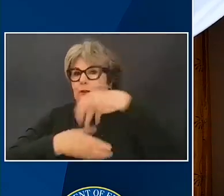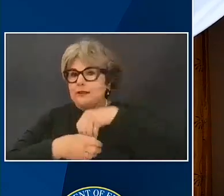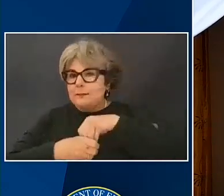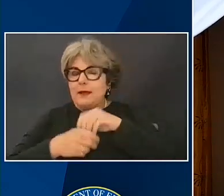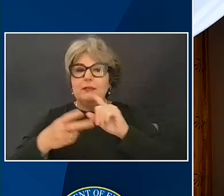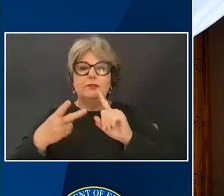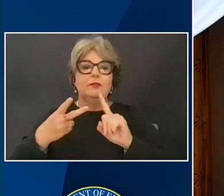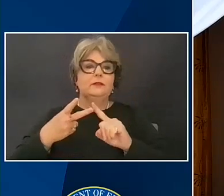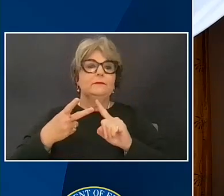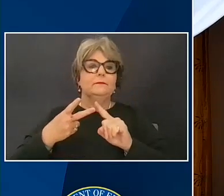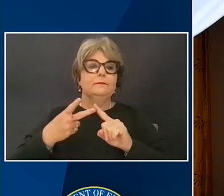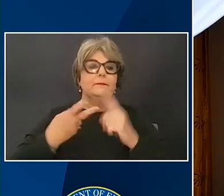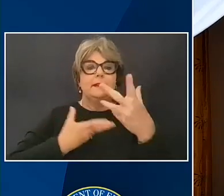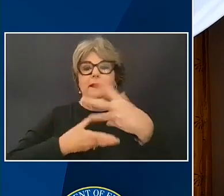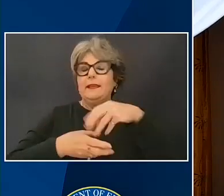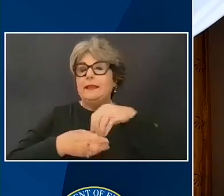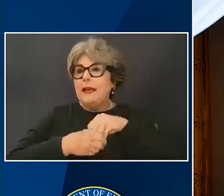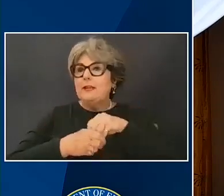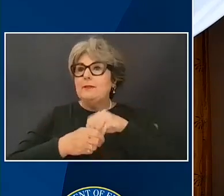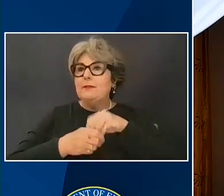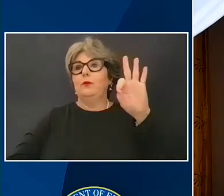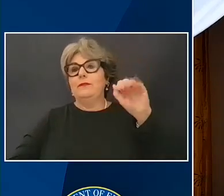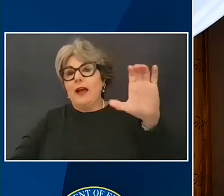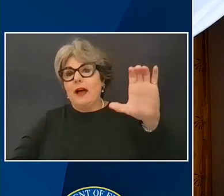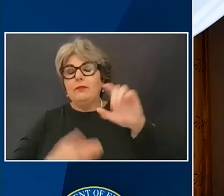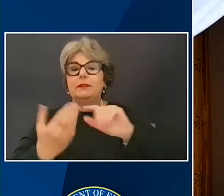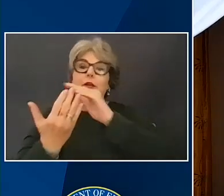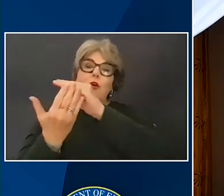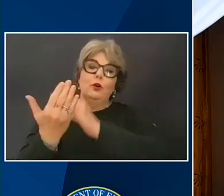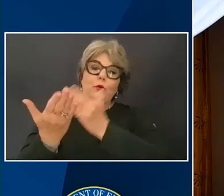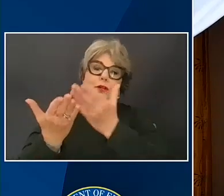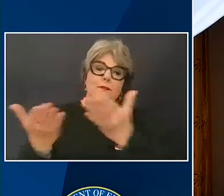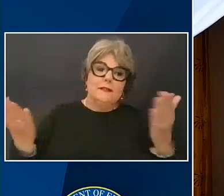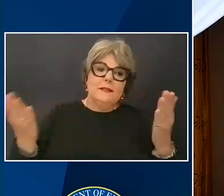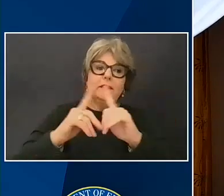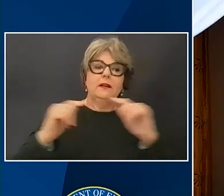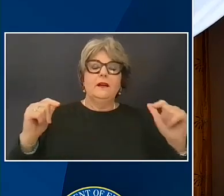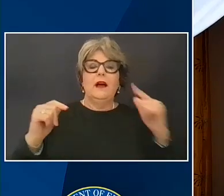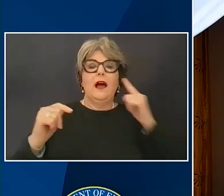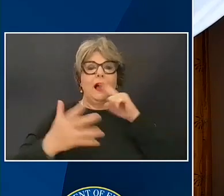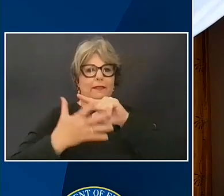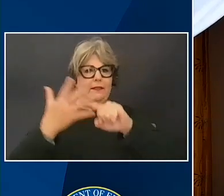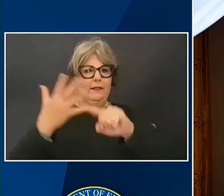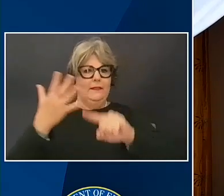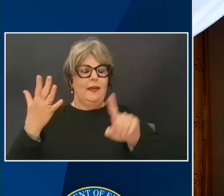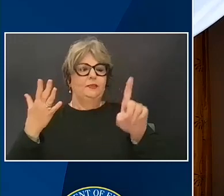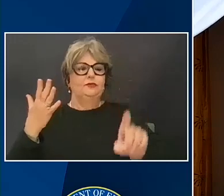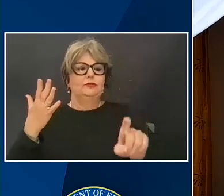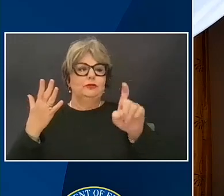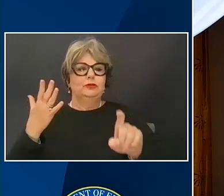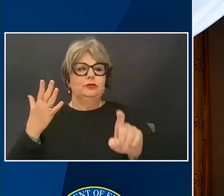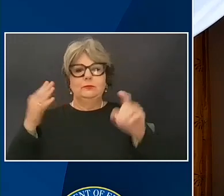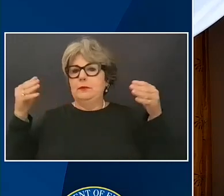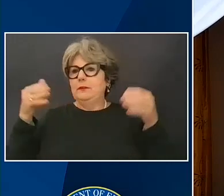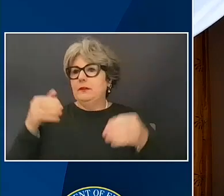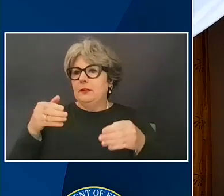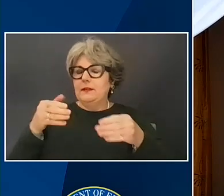engagement with the faculty, with the course material, etc., etc., I think those should be- those should trump some